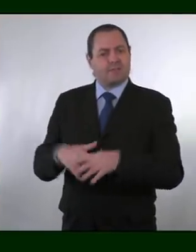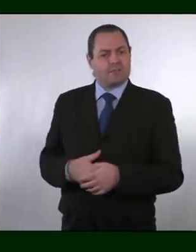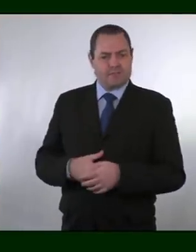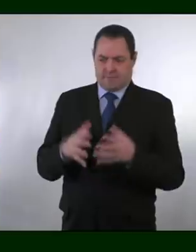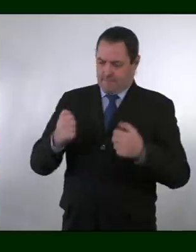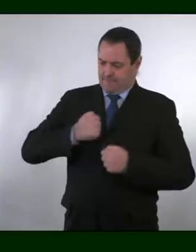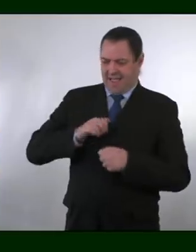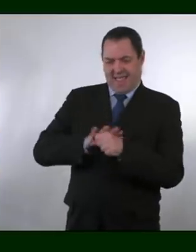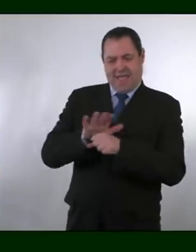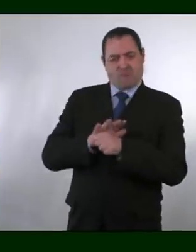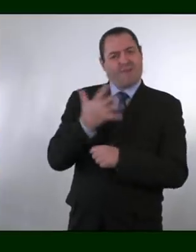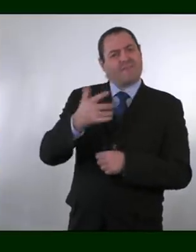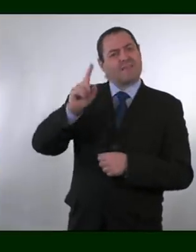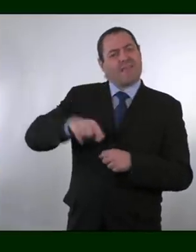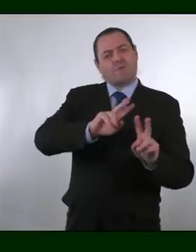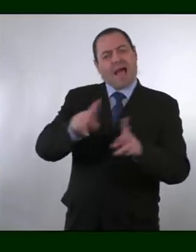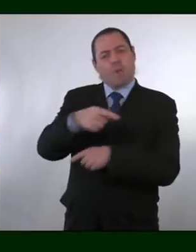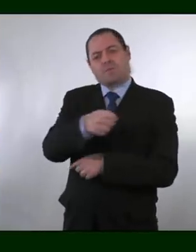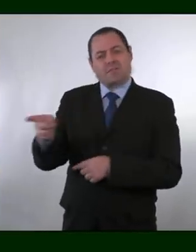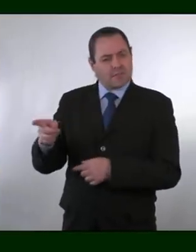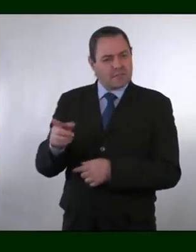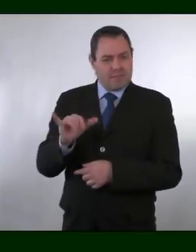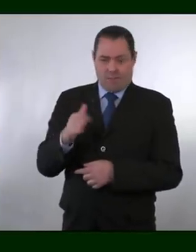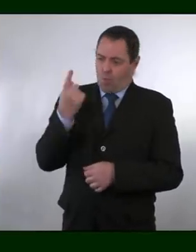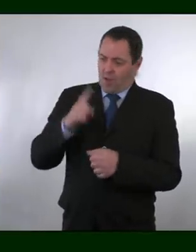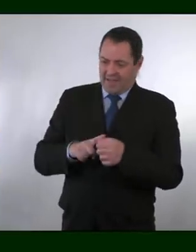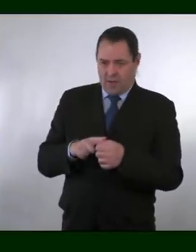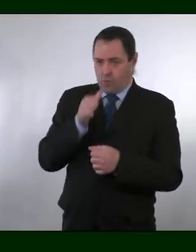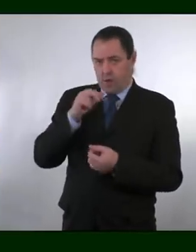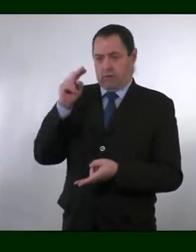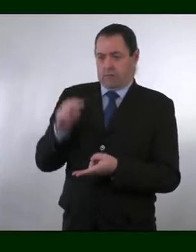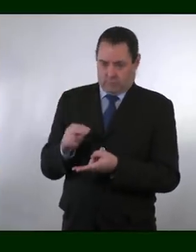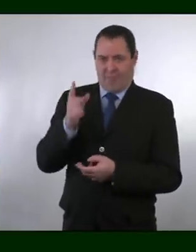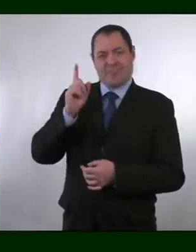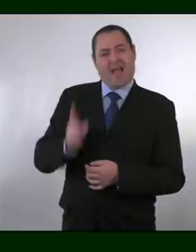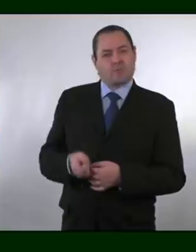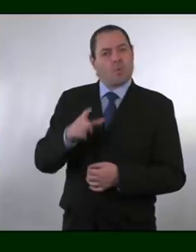constituency stand to lose £1,000 a year because of planned cuts to universal credit in April.